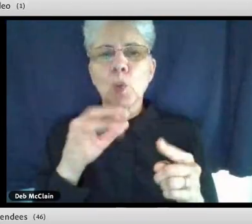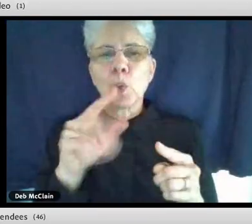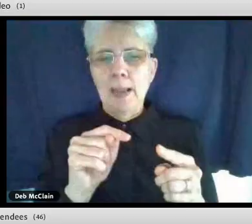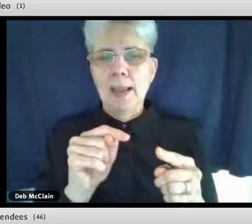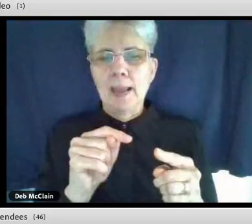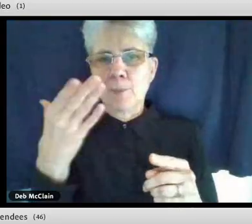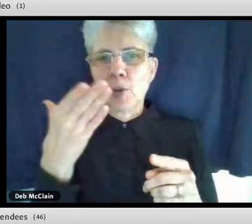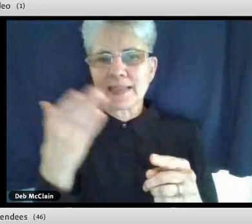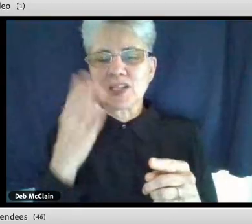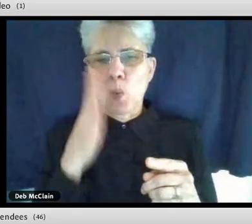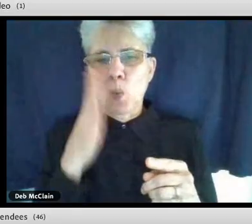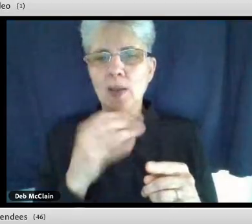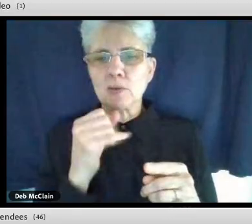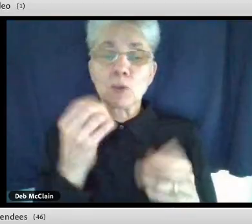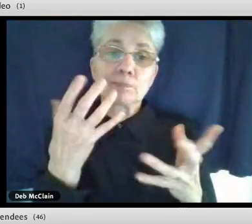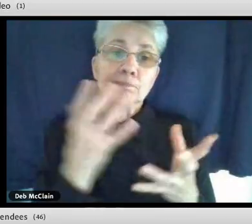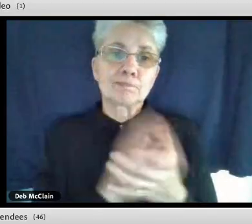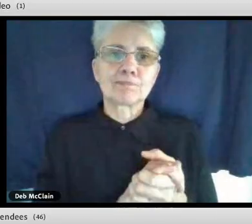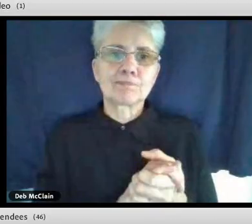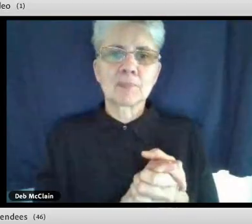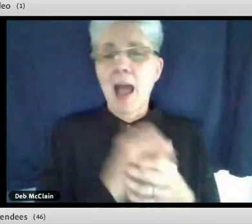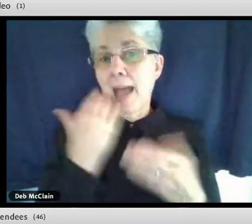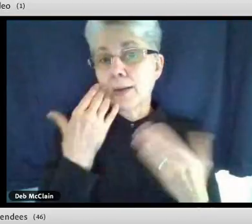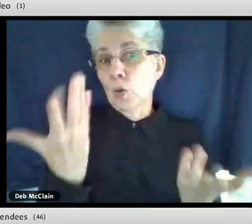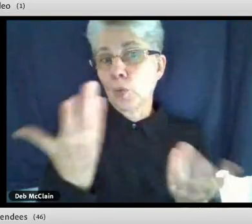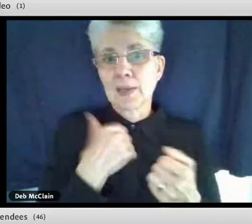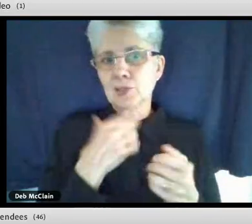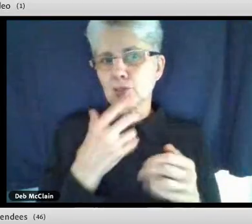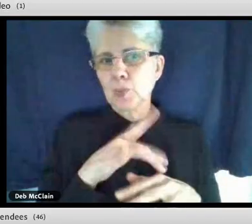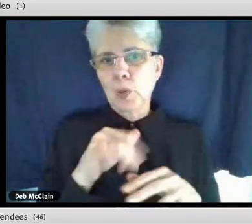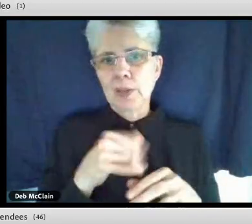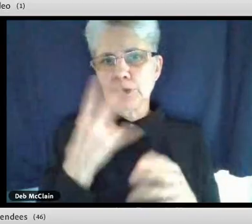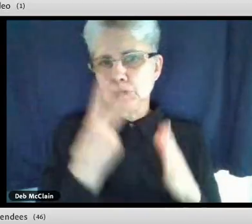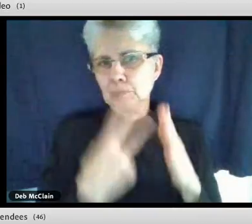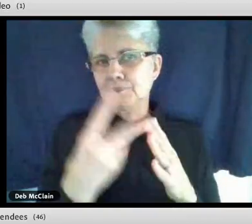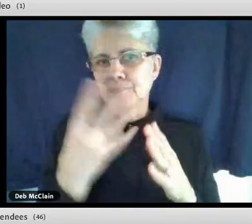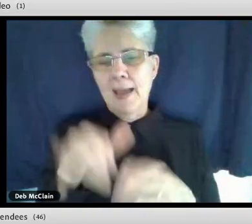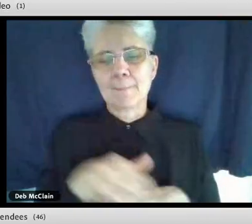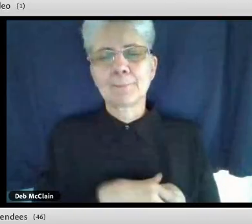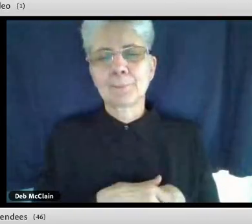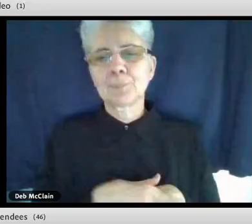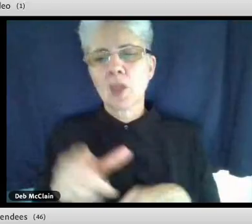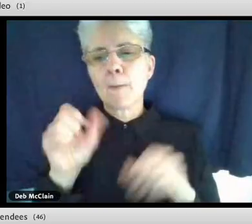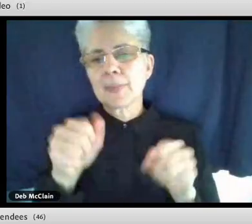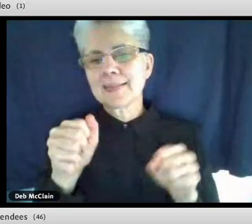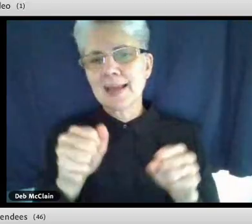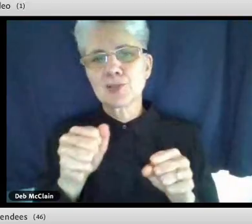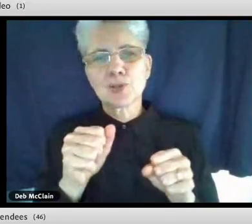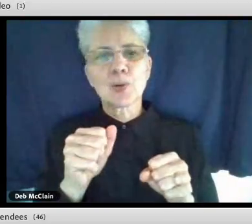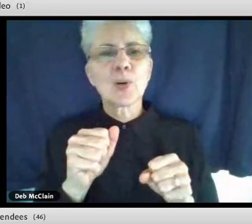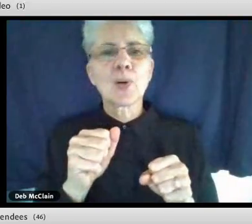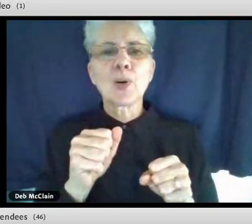Yeah, potential raids, yeah, people stocking up with guns. There are so many fears that you are allowed to have right now,